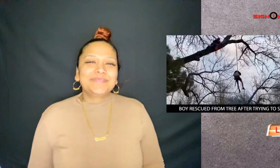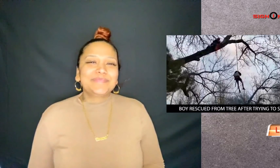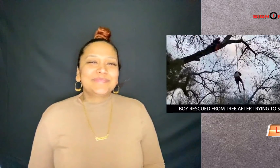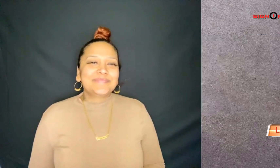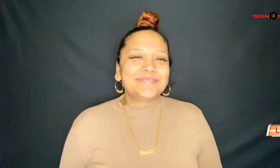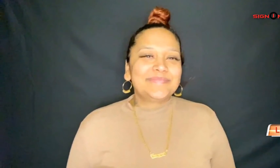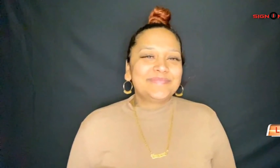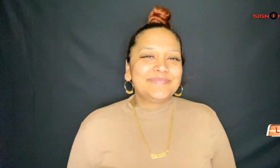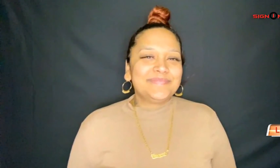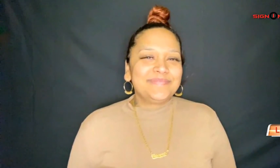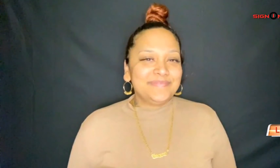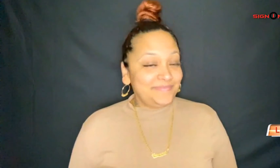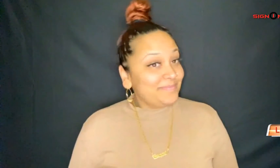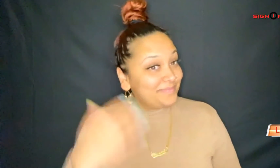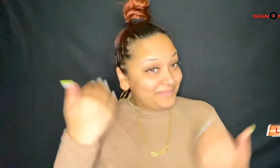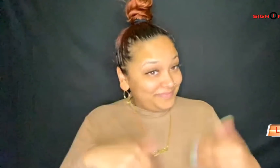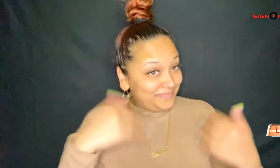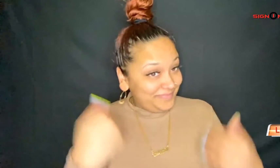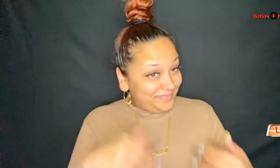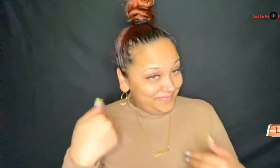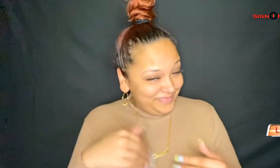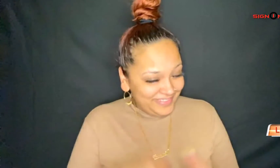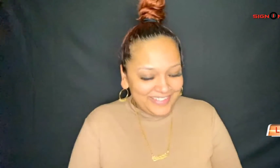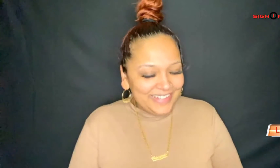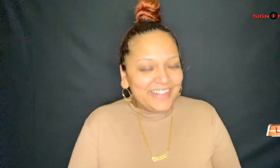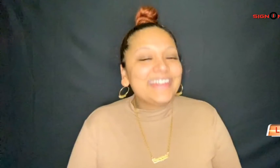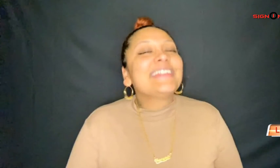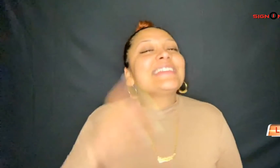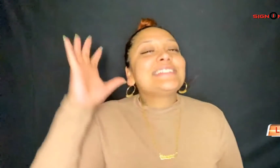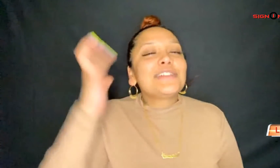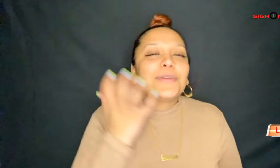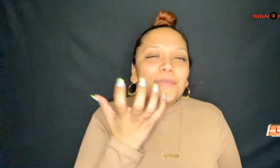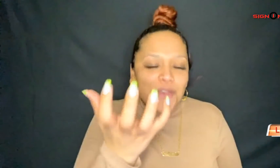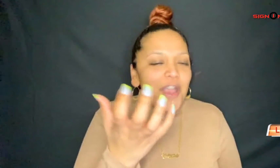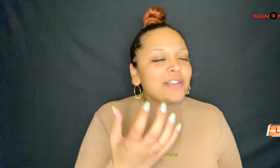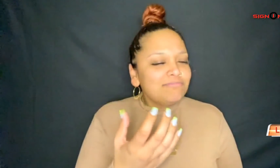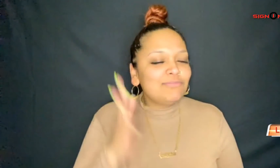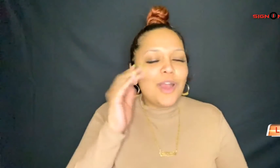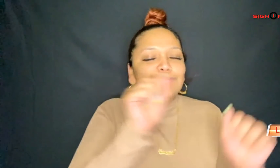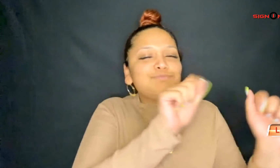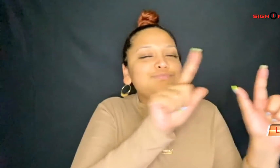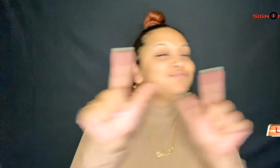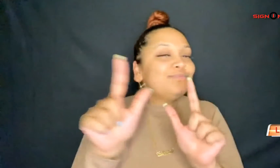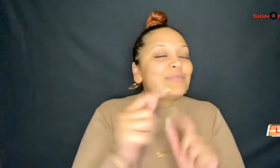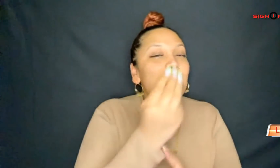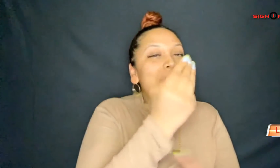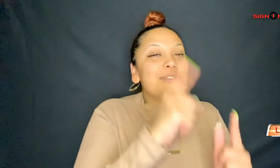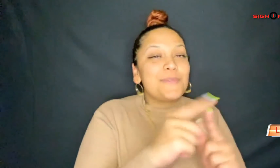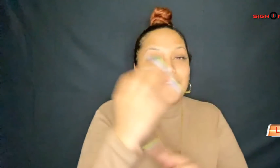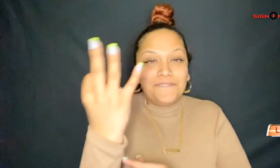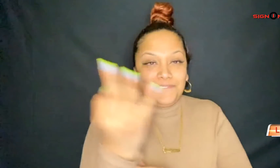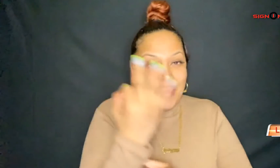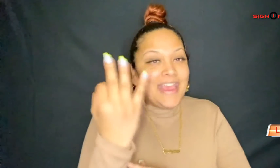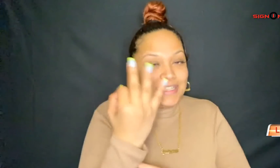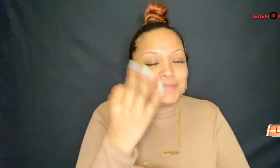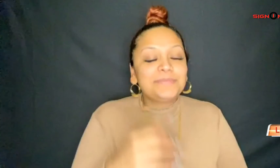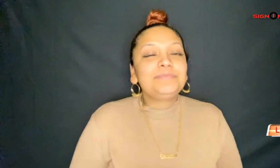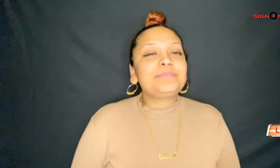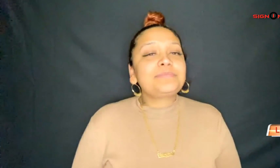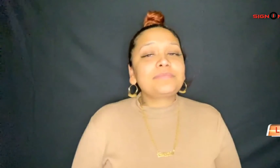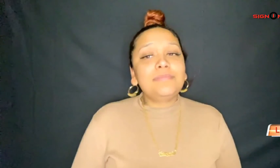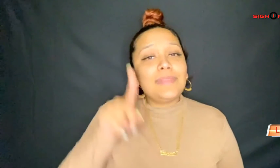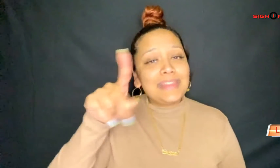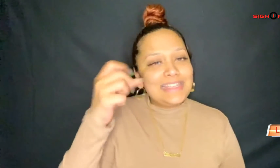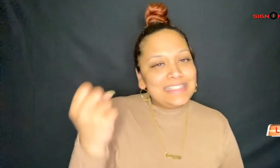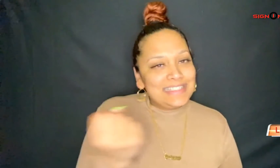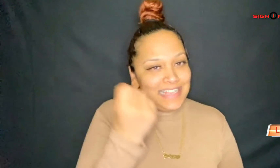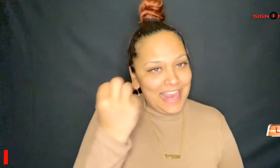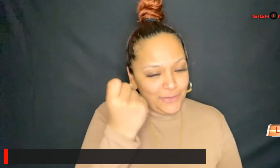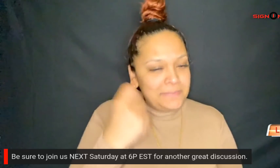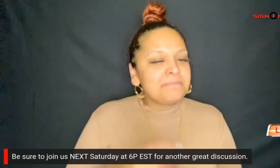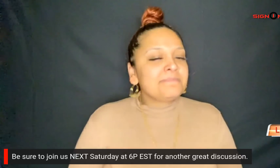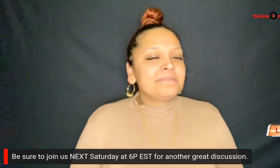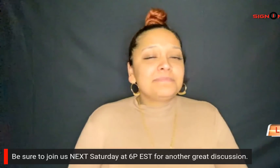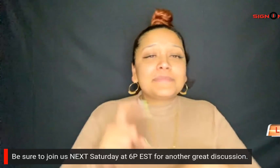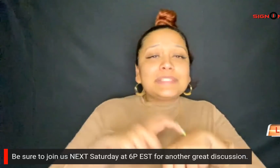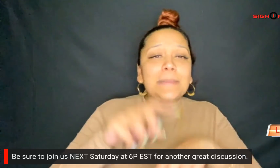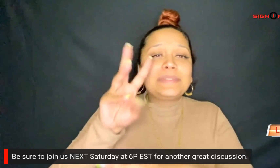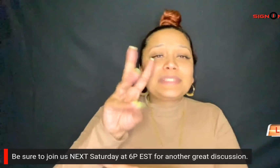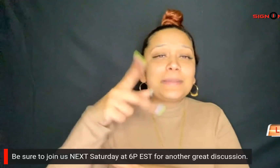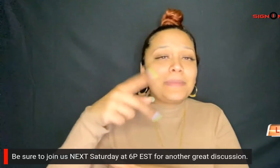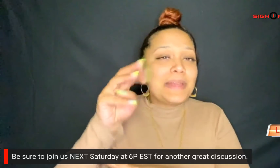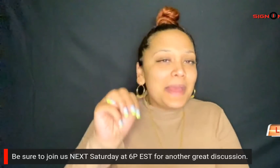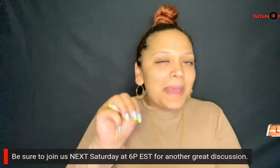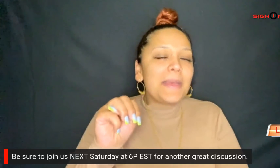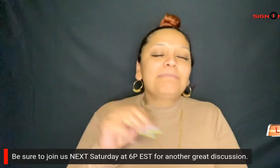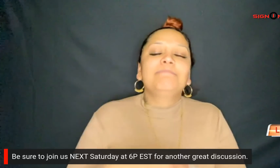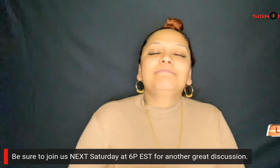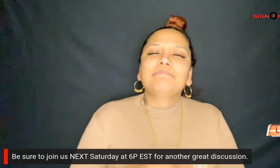Sign1News will be broadcasting updates Monday through Friday then this Saturday at 6 PM